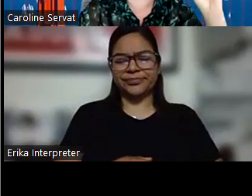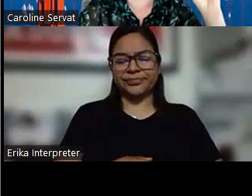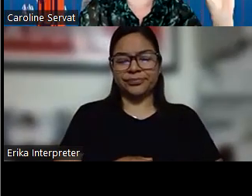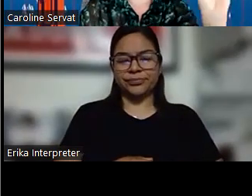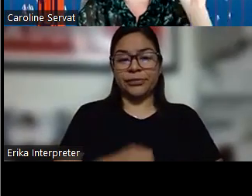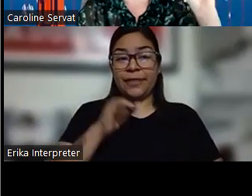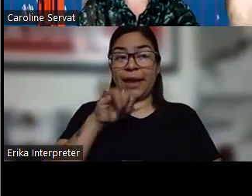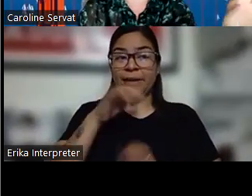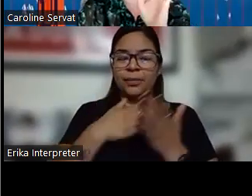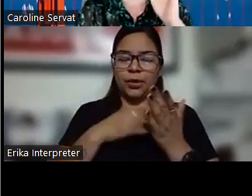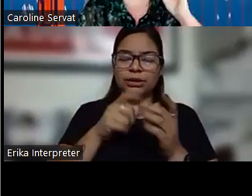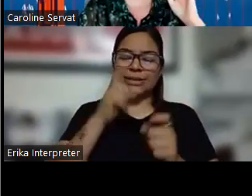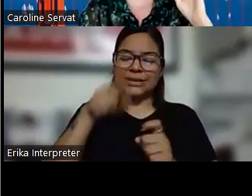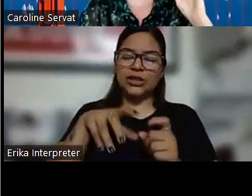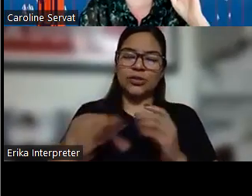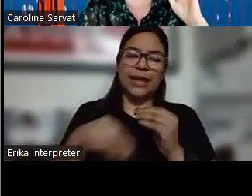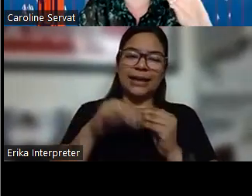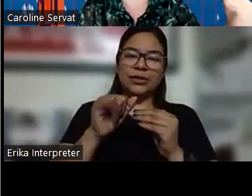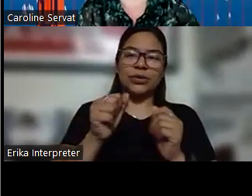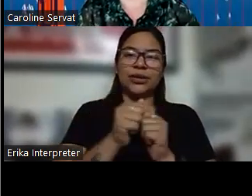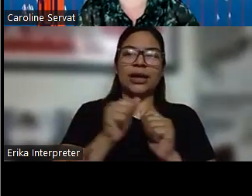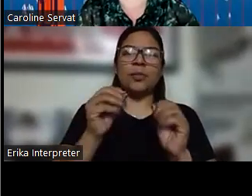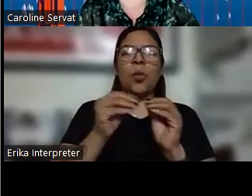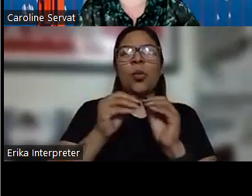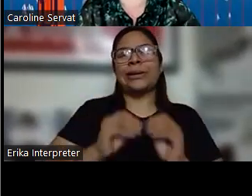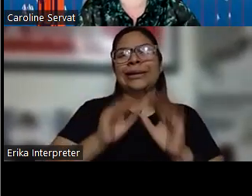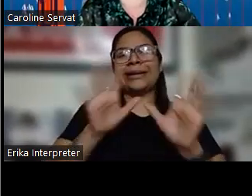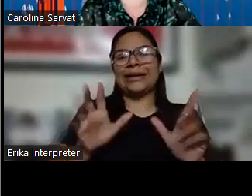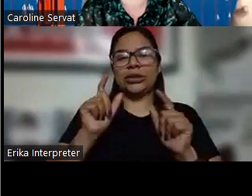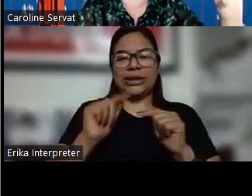key opportunity to track across those sections but for right now it was really just focused on